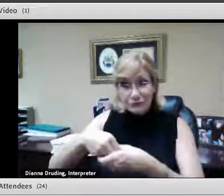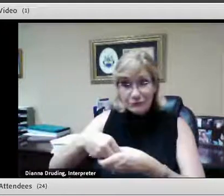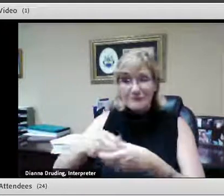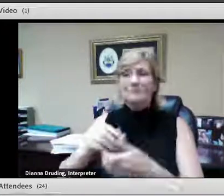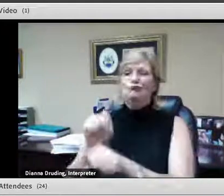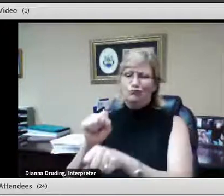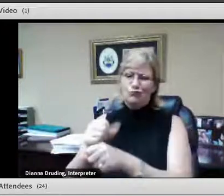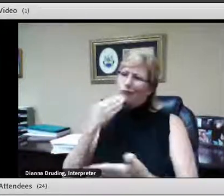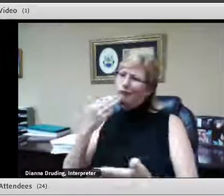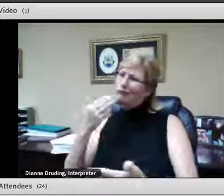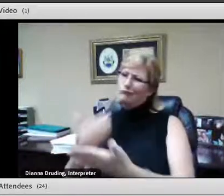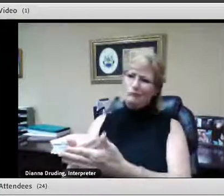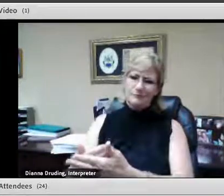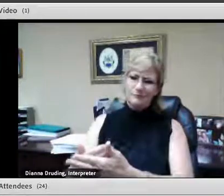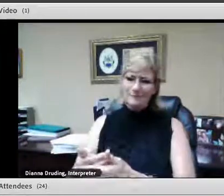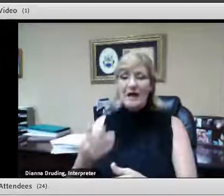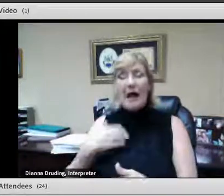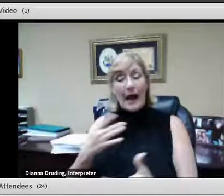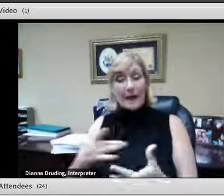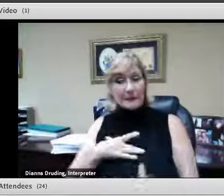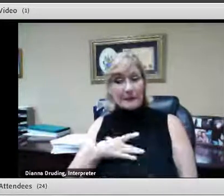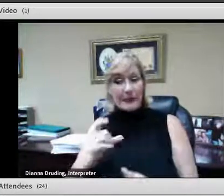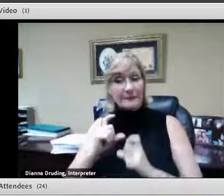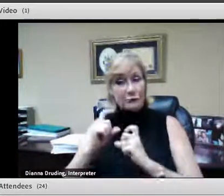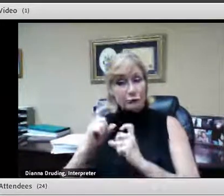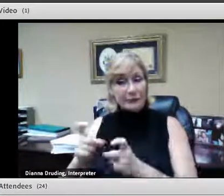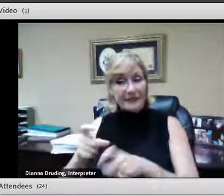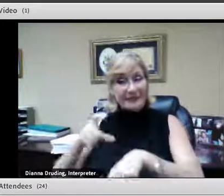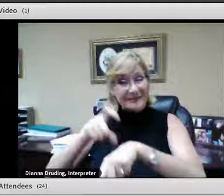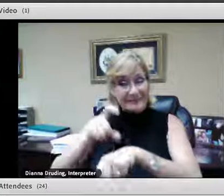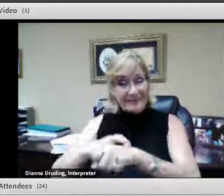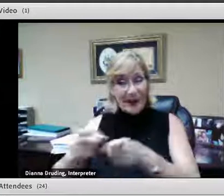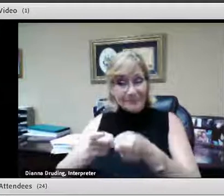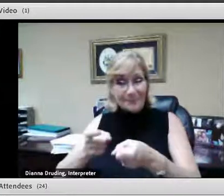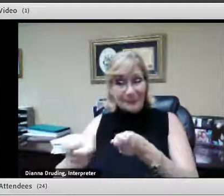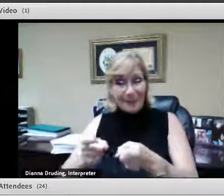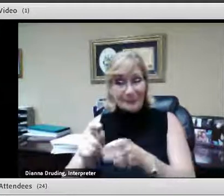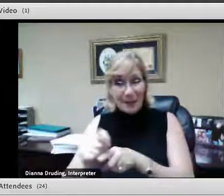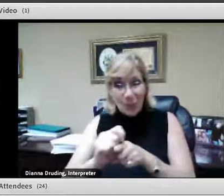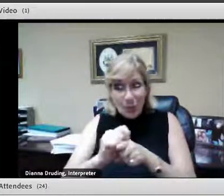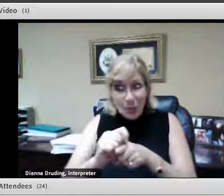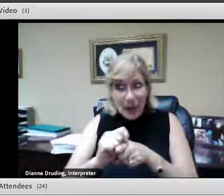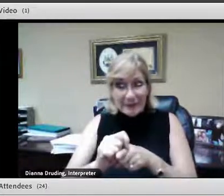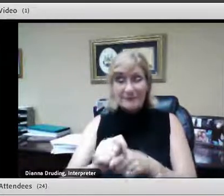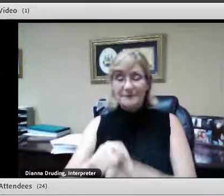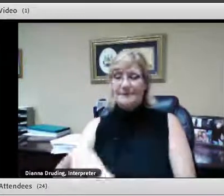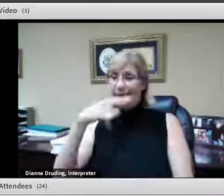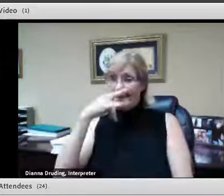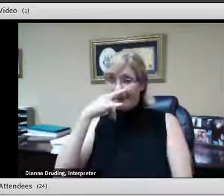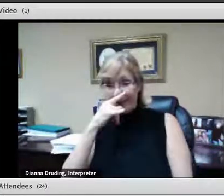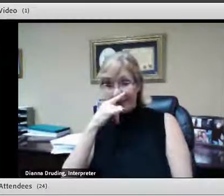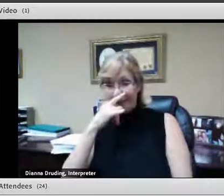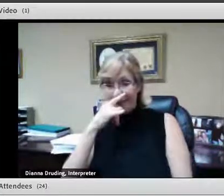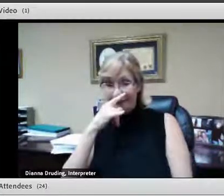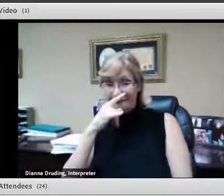I really like giving time-management practice. Kids, especially, you know, in the younger grades,